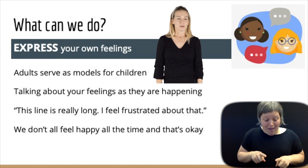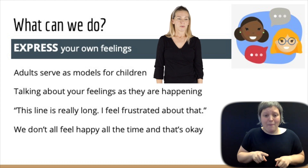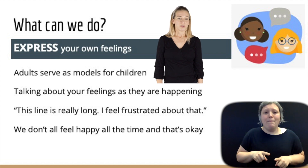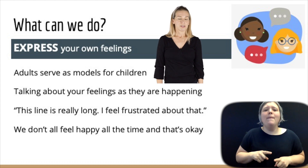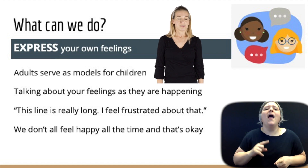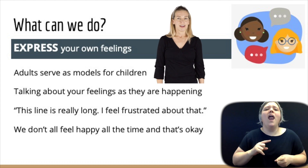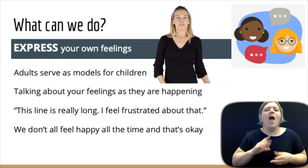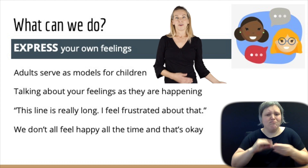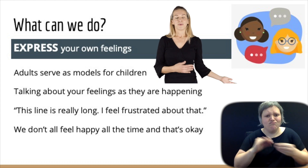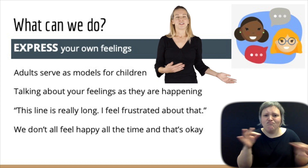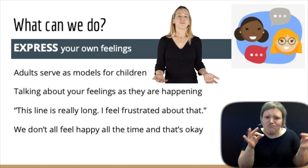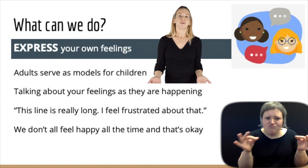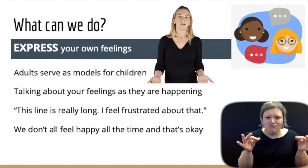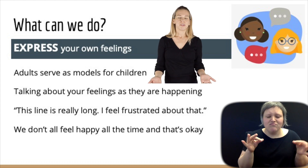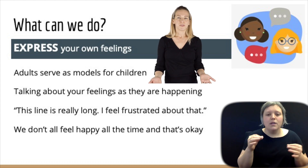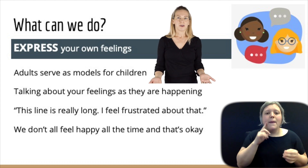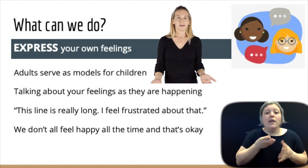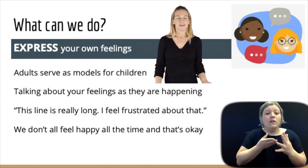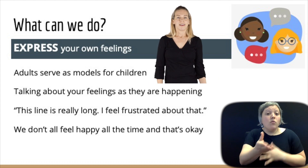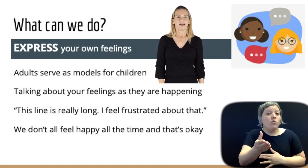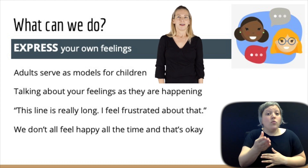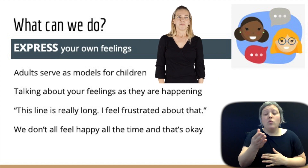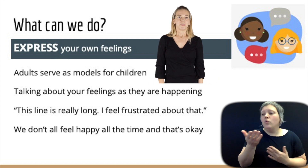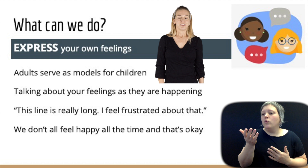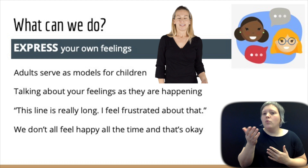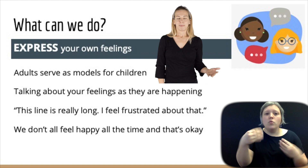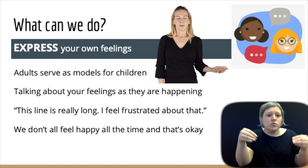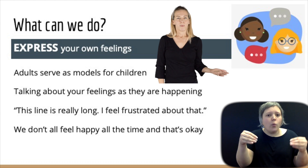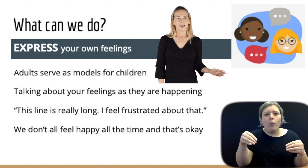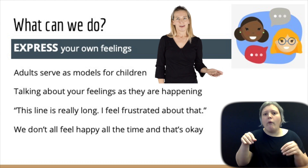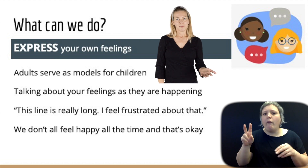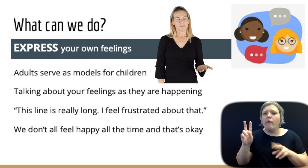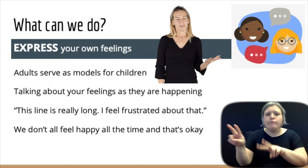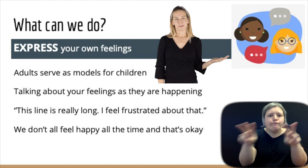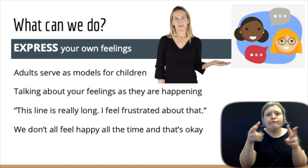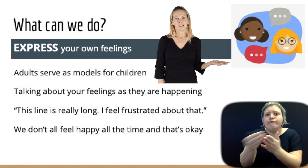So you could say, if you're rushing through the grocery store, um, you just need to pick up one item.